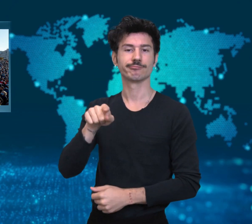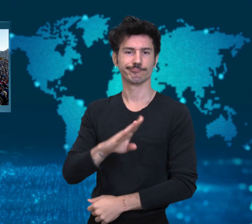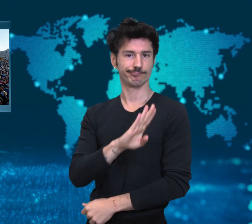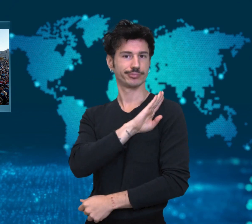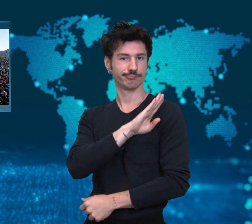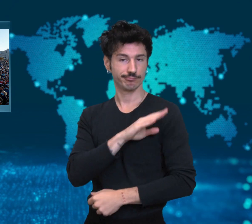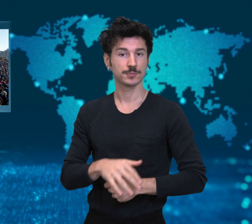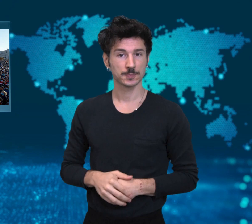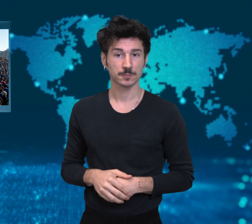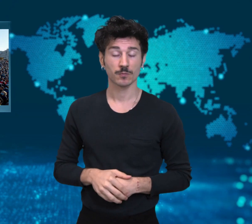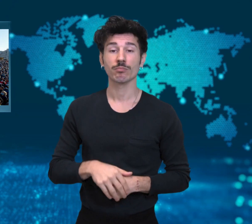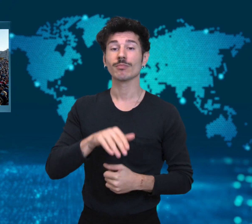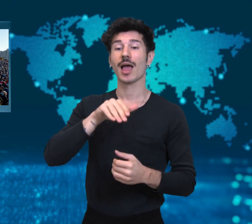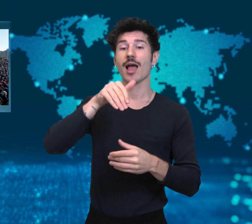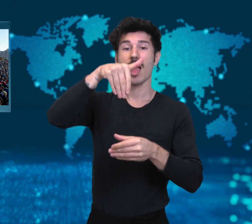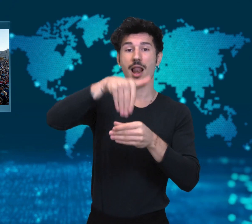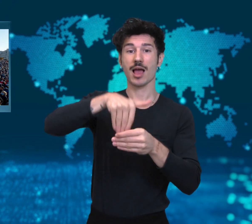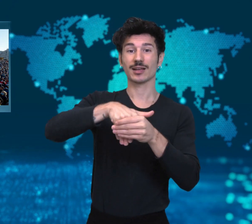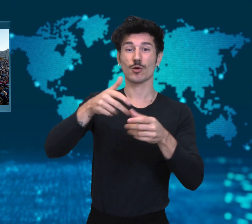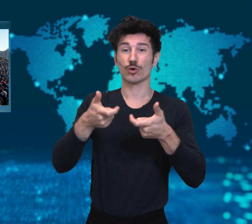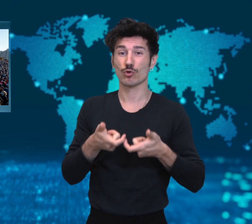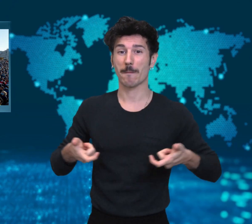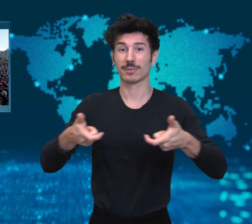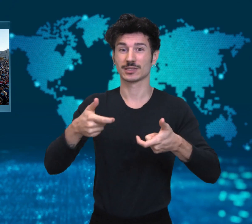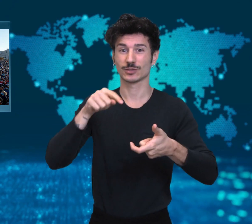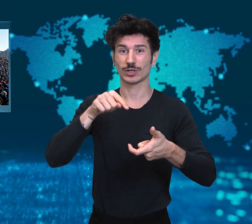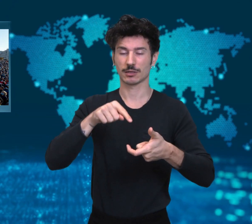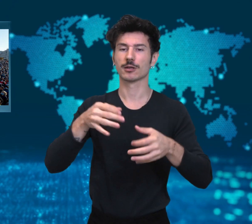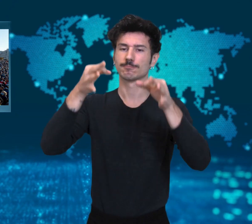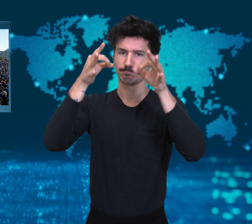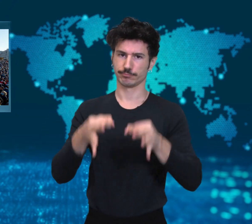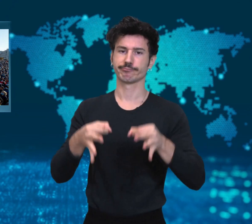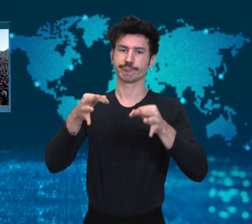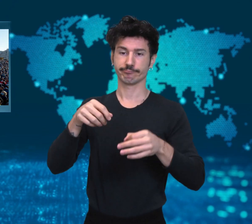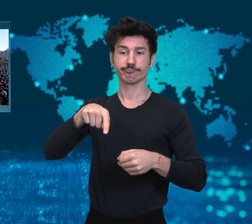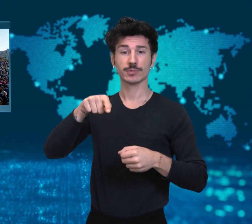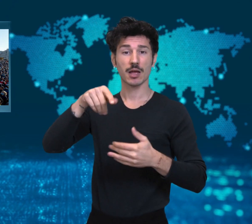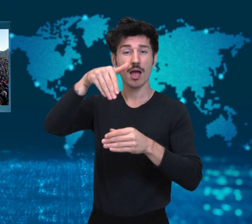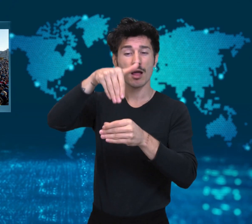and 1 man was killed since the protests started.